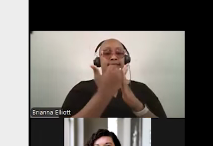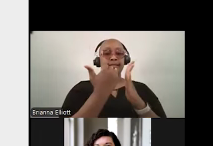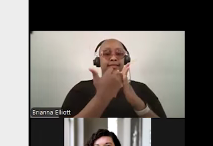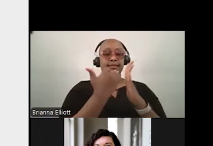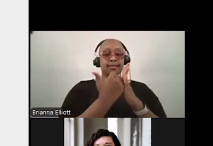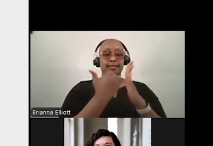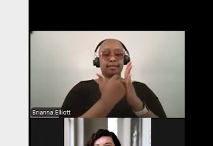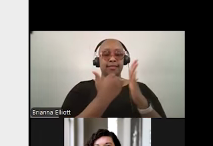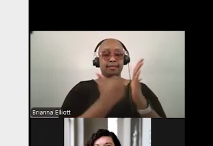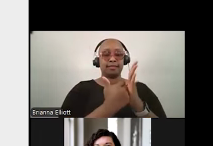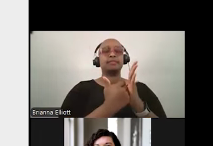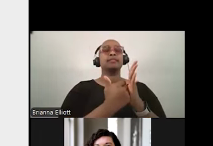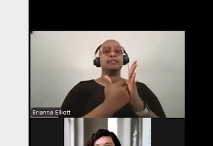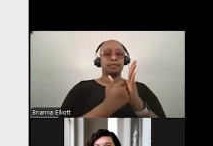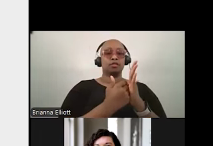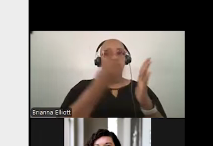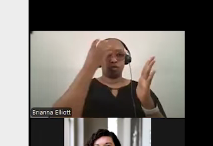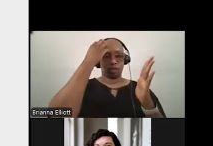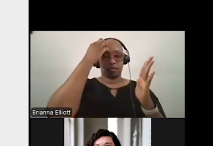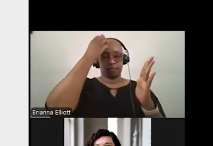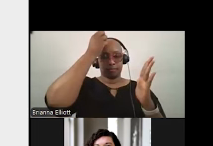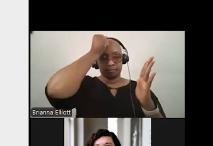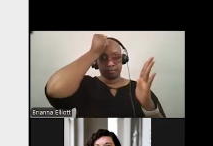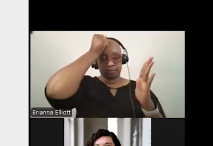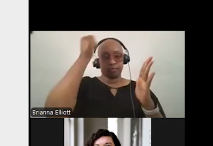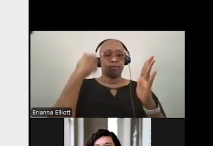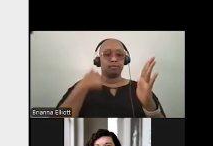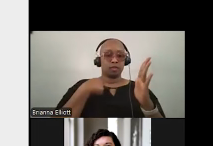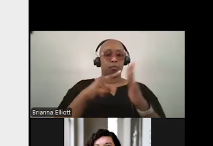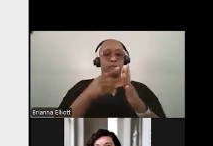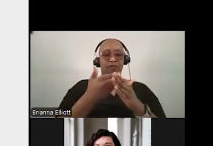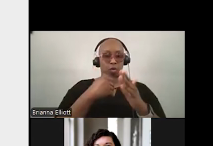these demos, what are those big things that we're looking for? This isn't going to get into those